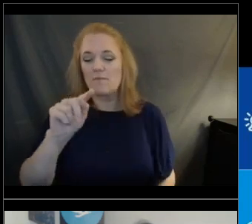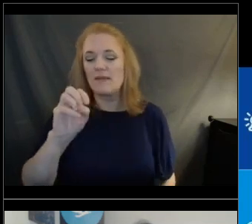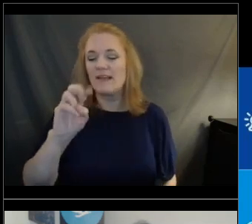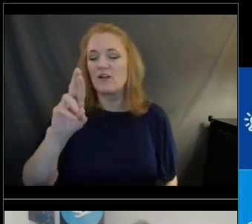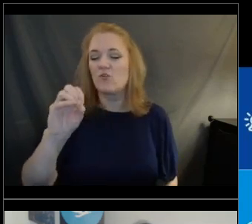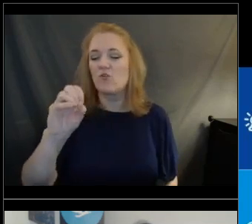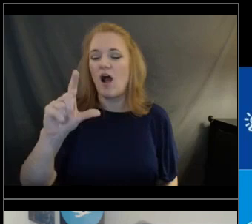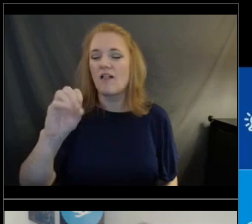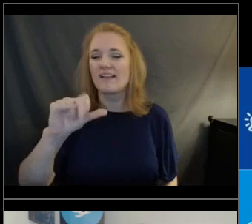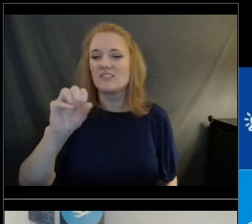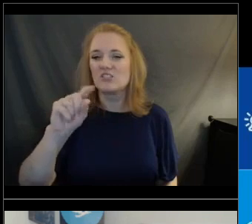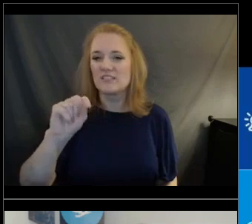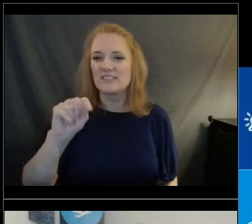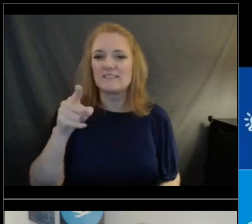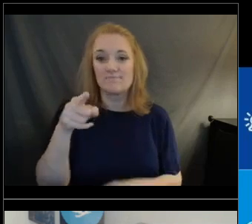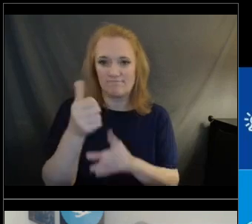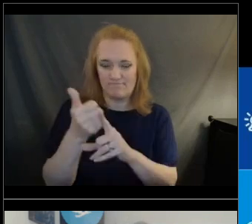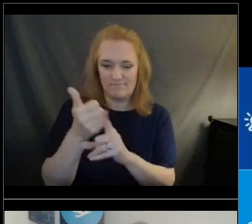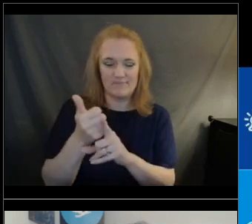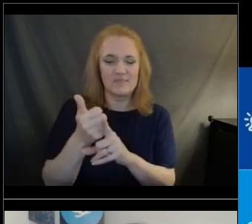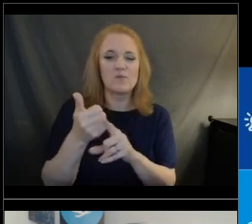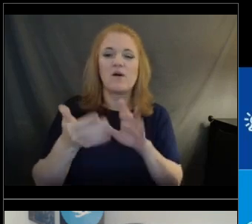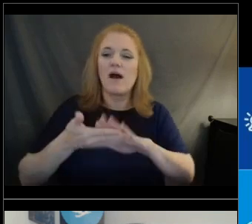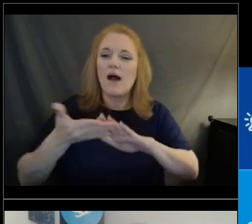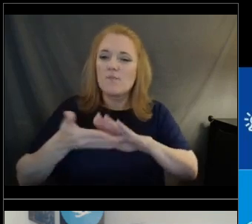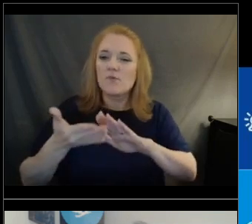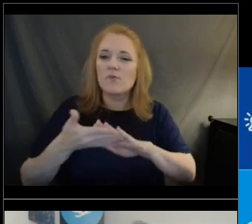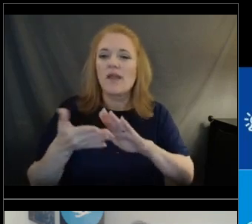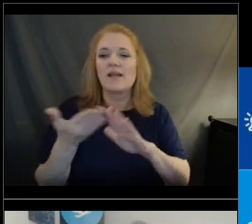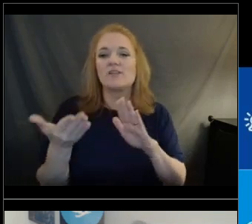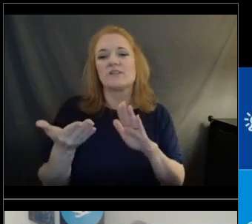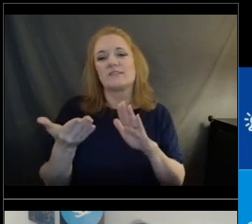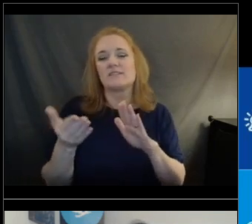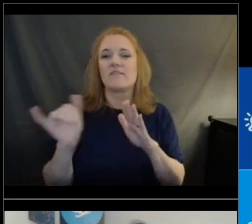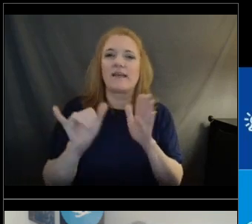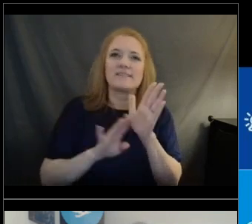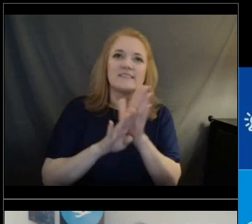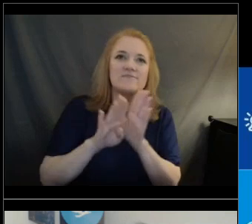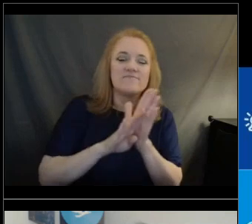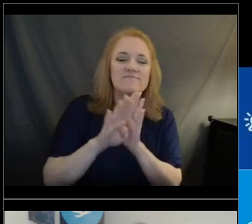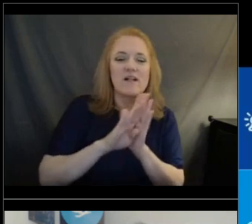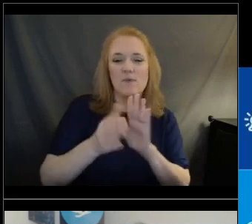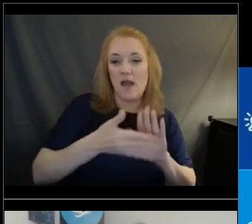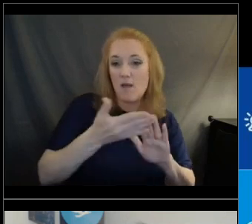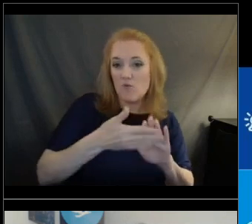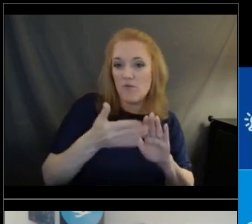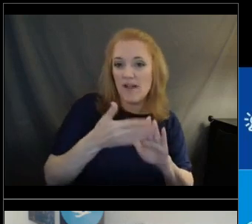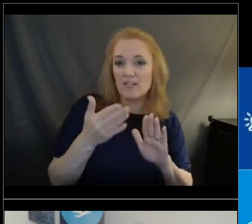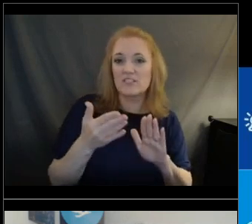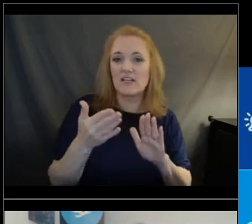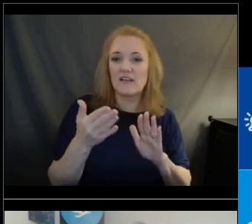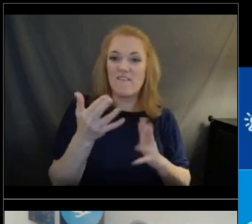he performed a variety of operational capacities from developing operational fire weather forecasts